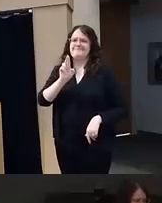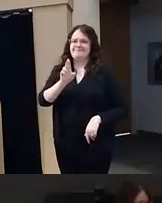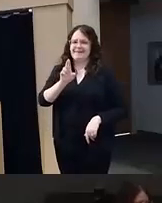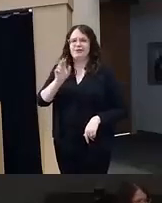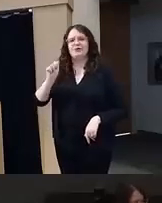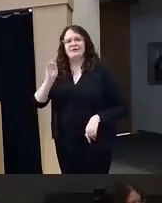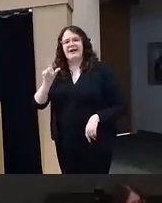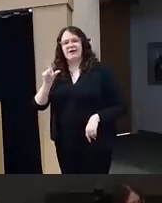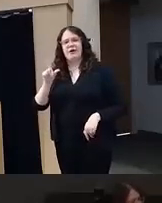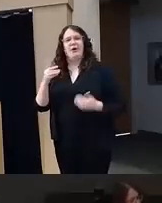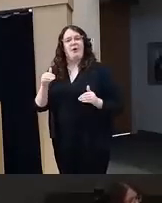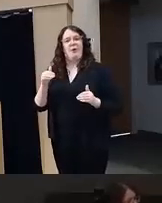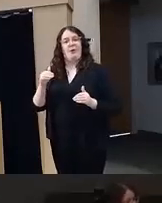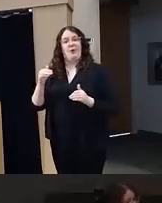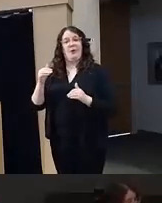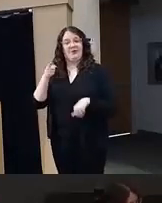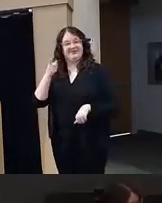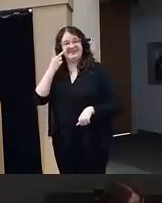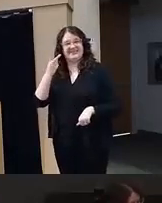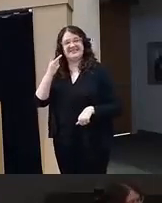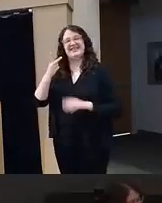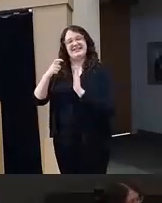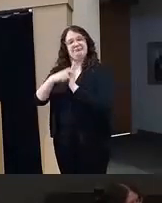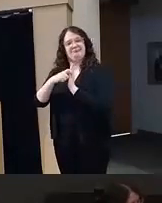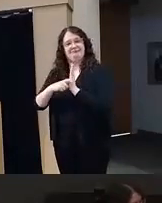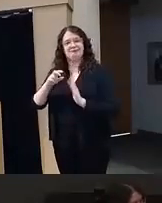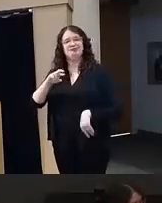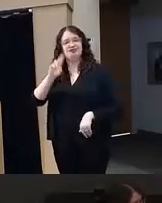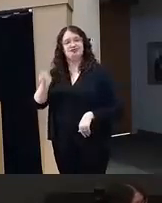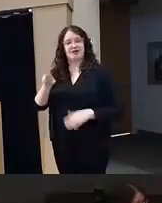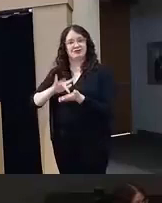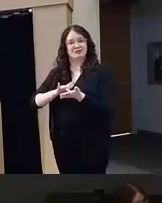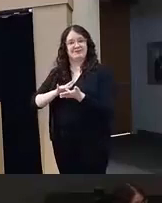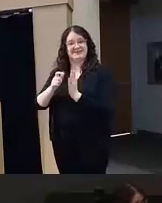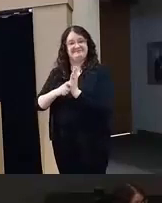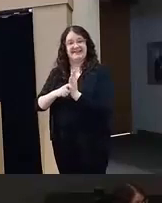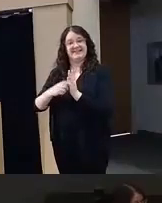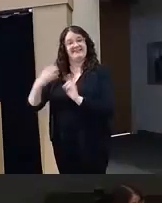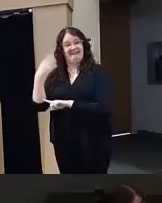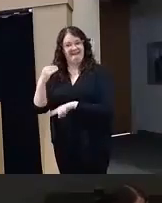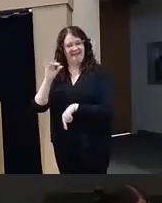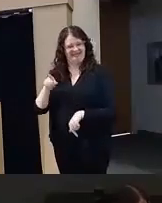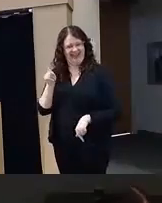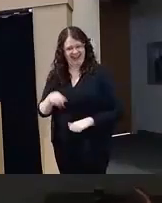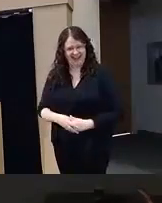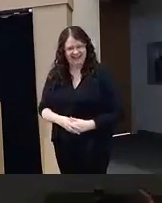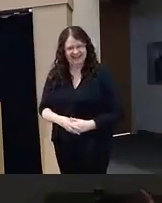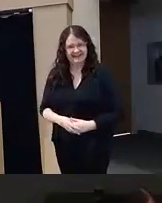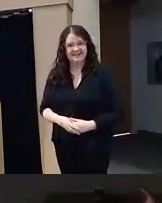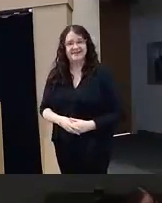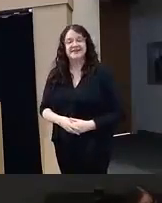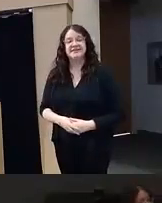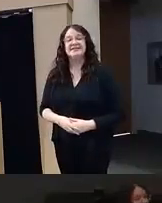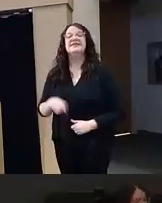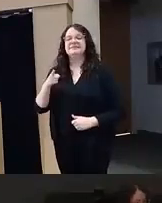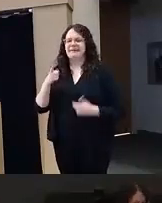Rochester medicine magazine the you know the NIS Grant at the noticeable world we have received